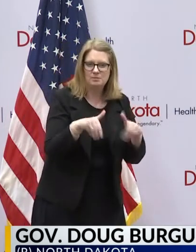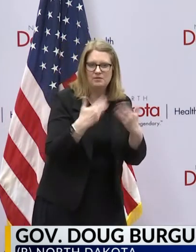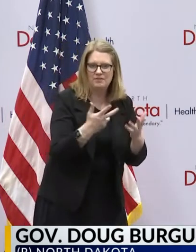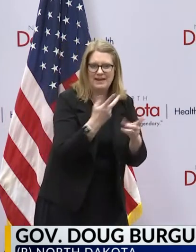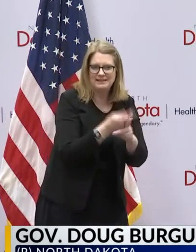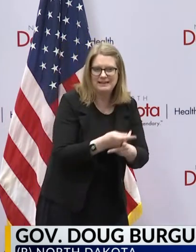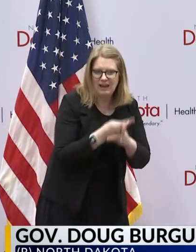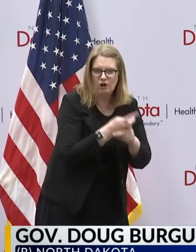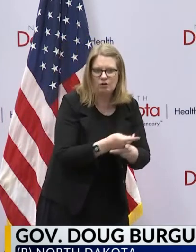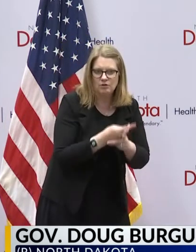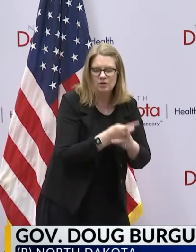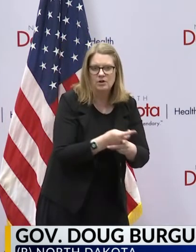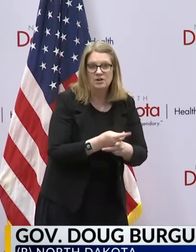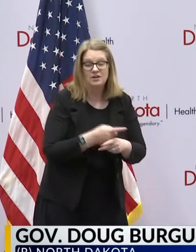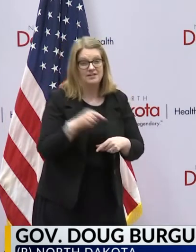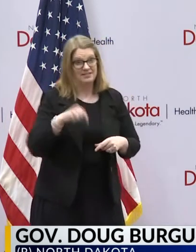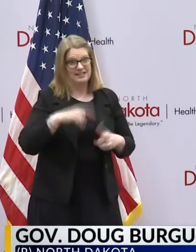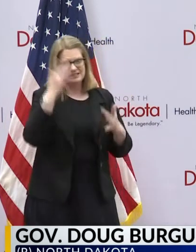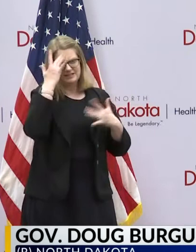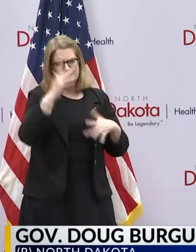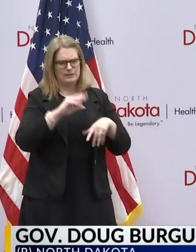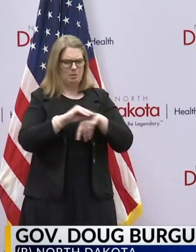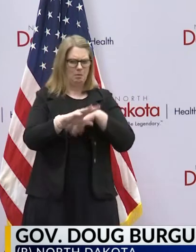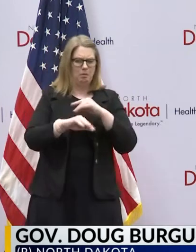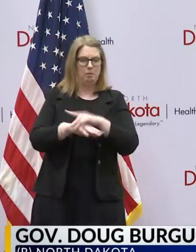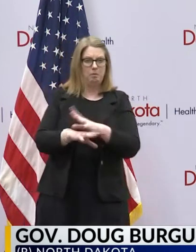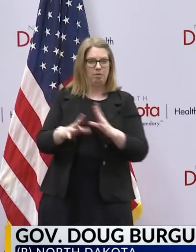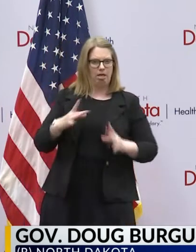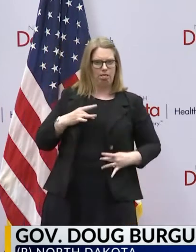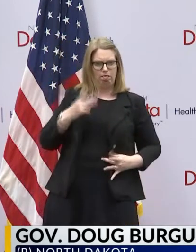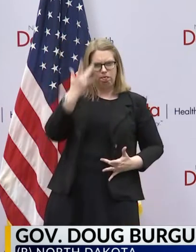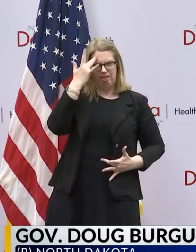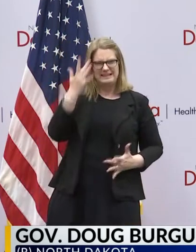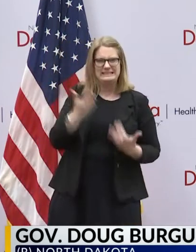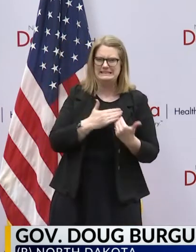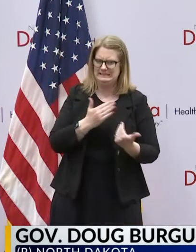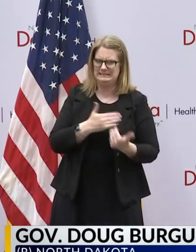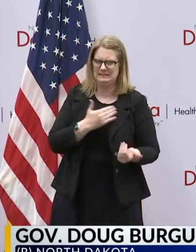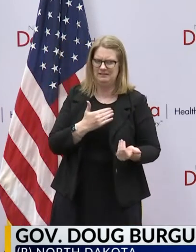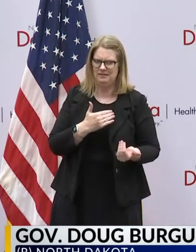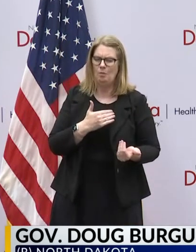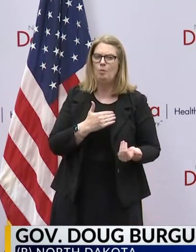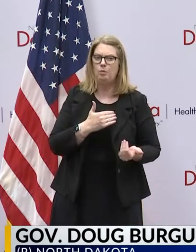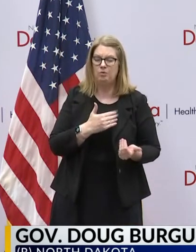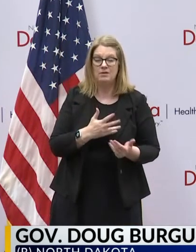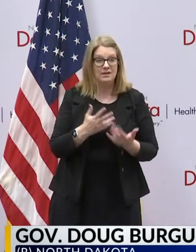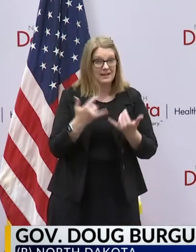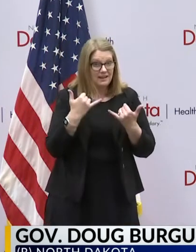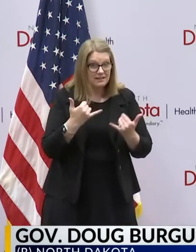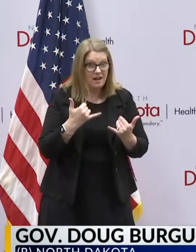ABILITY TO DELIVER CARE AT THE HIGHEST LEVELS FOR DISEASE THAT IS HIGHLY TRANSMISSIBLE AND ALSO